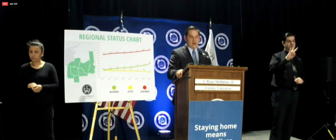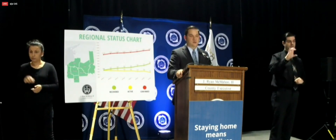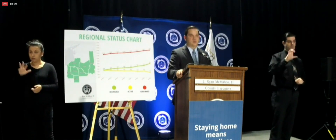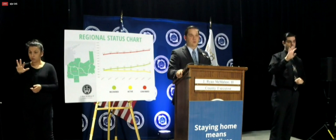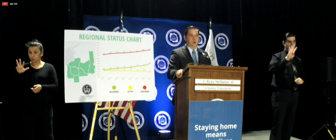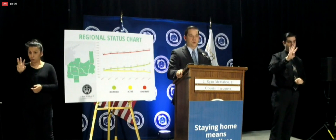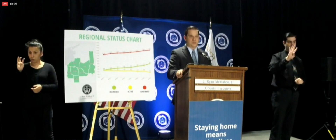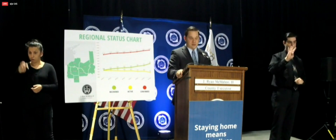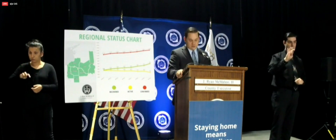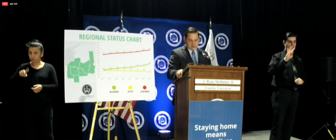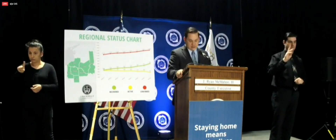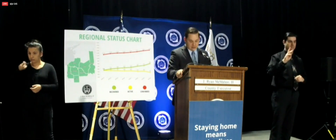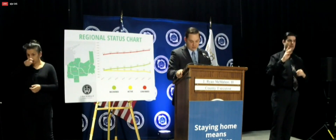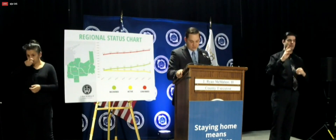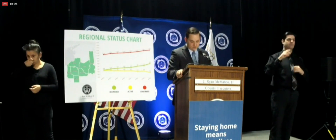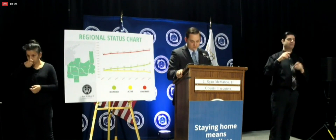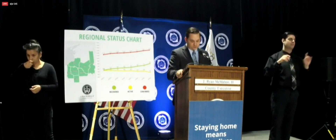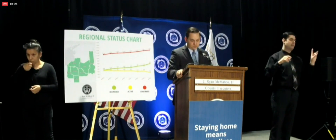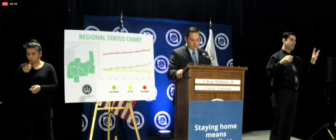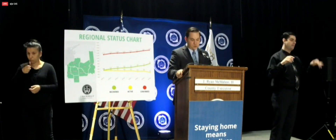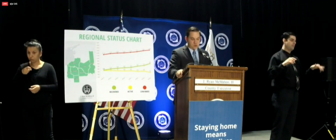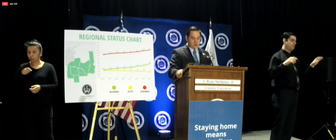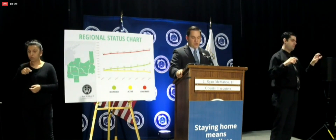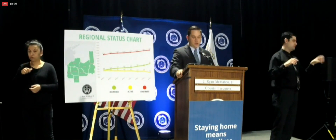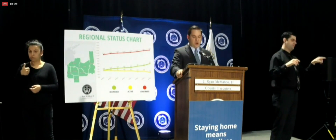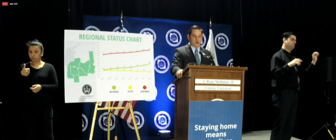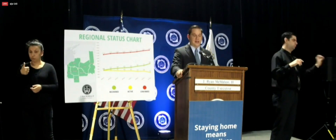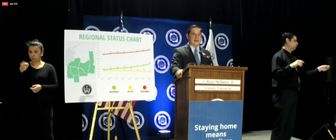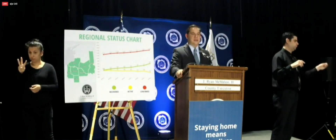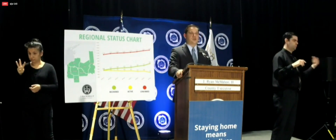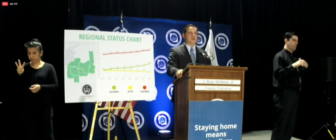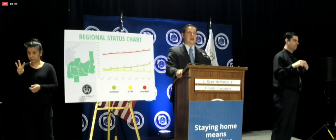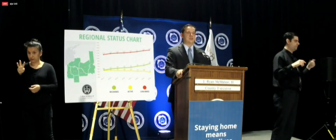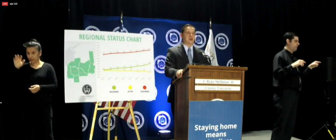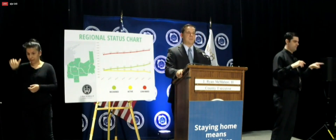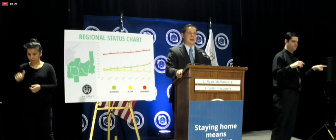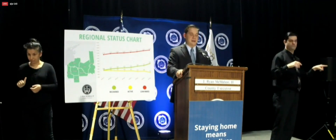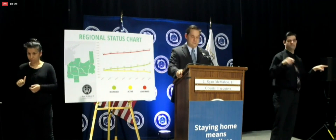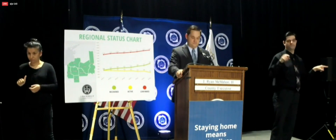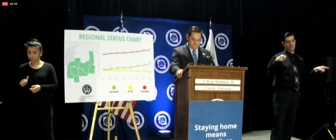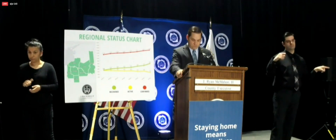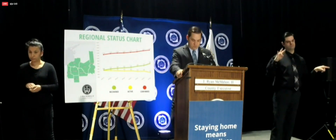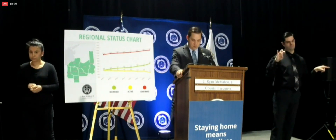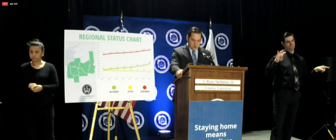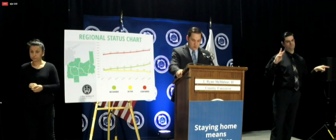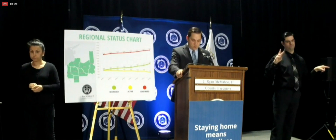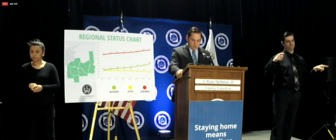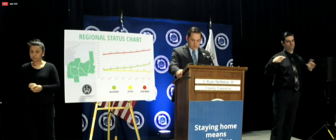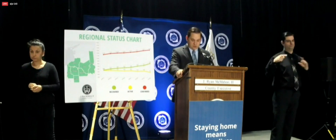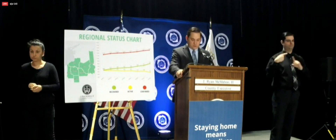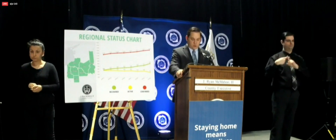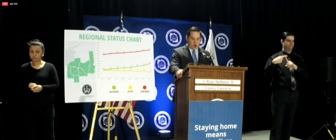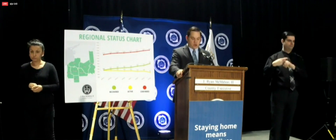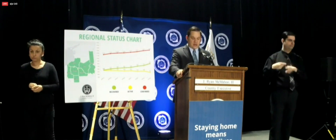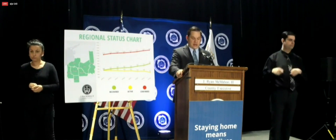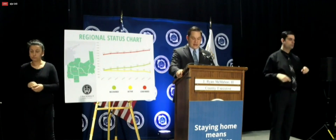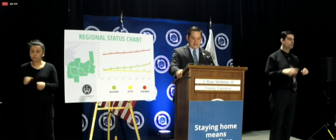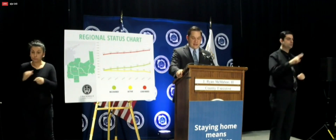9,163 TESTS HAVE BEEN RETURNED. WITH 746 POSITIVE AND 8,417 NEGATIVE.